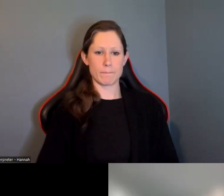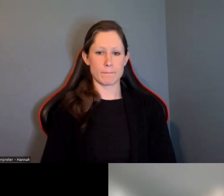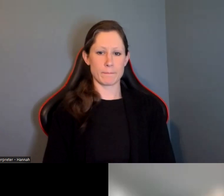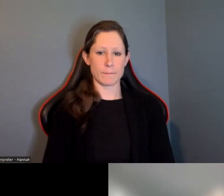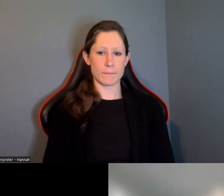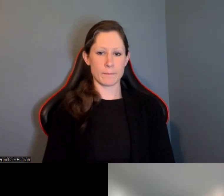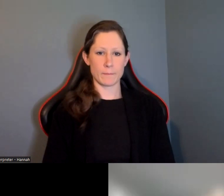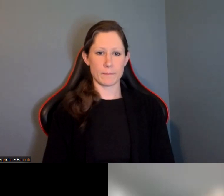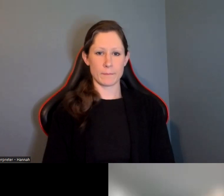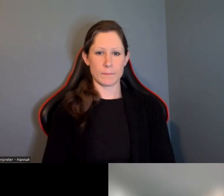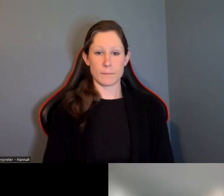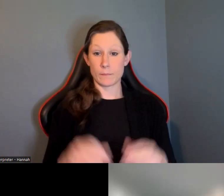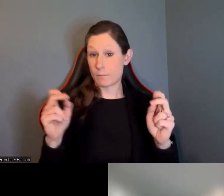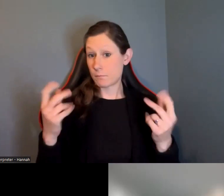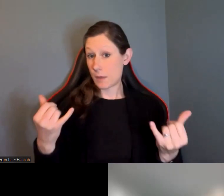Okay. Now, what do we have?